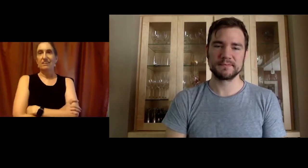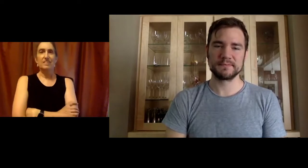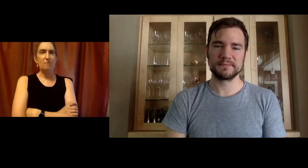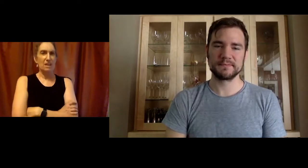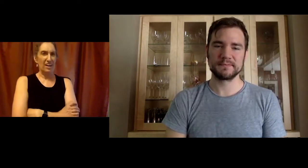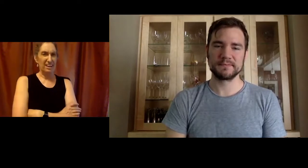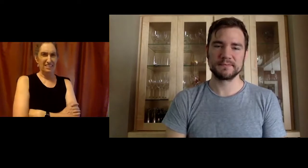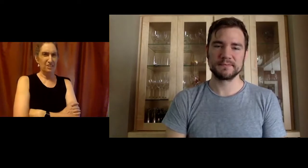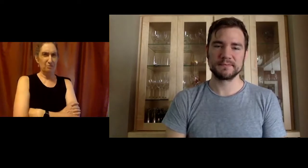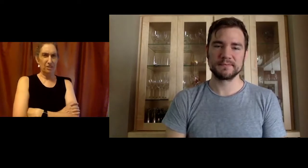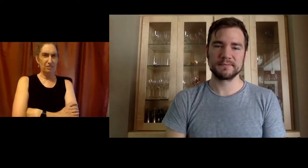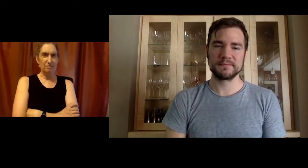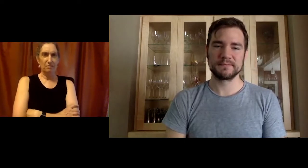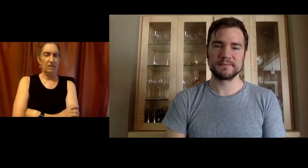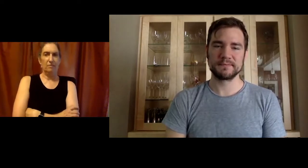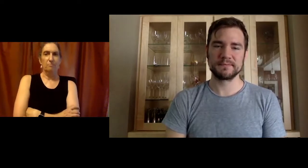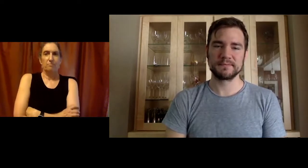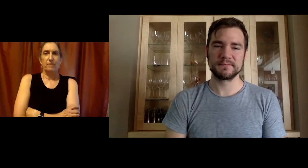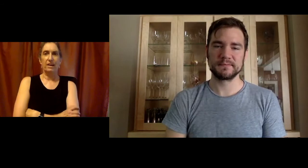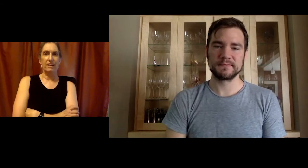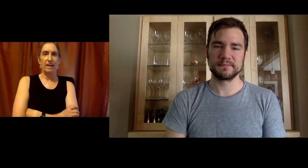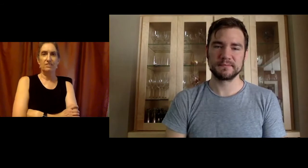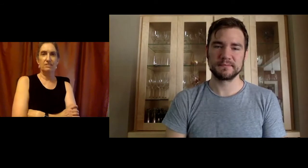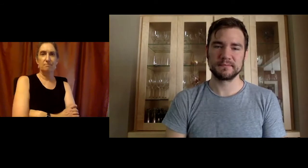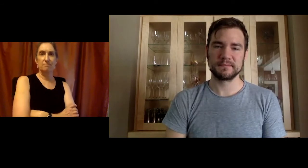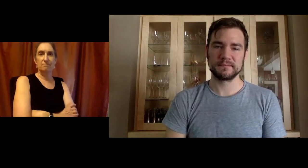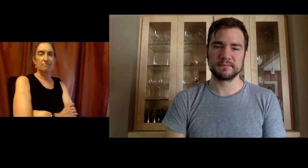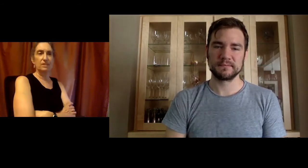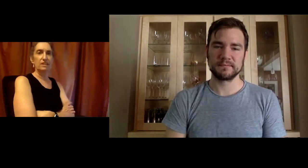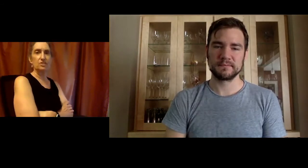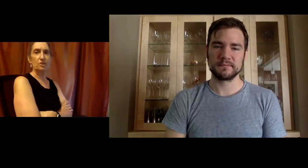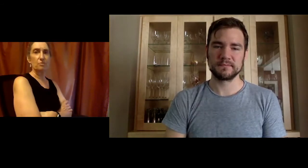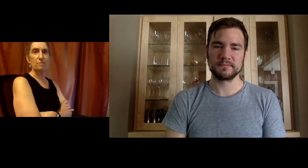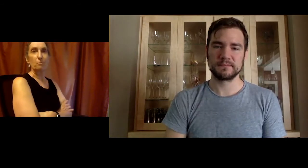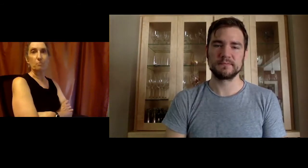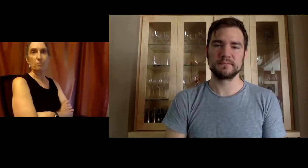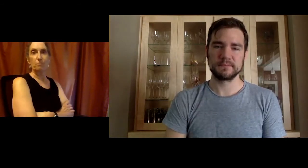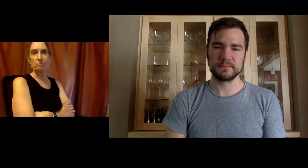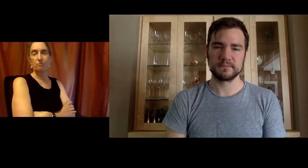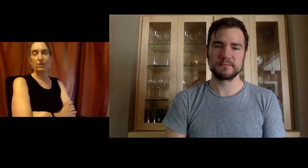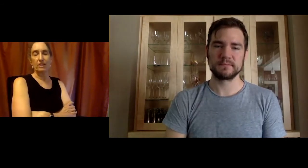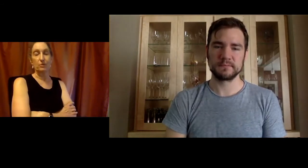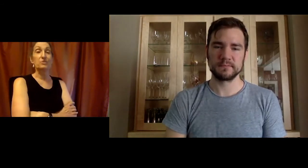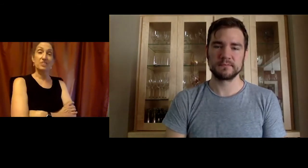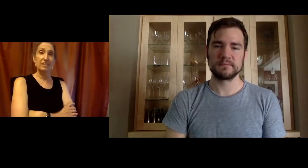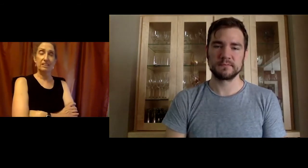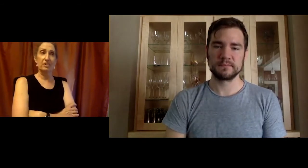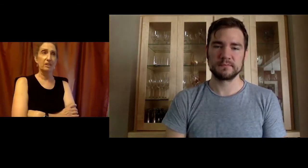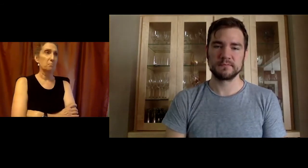'cause that was how I got into the field. I got cast in a show that for Northern Sign Theater,